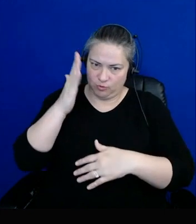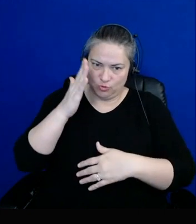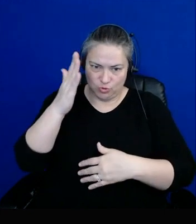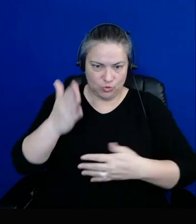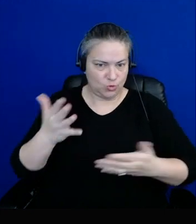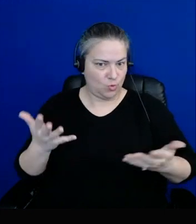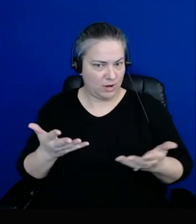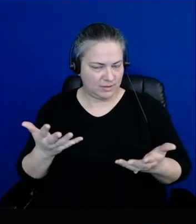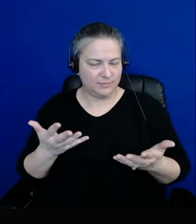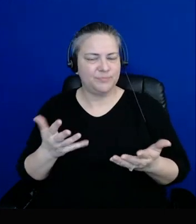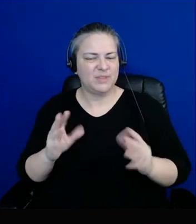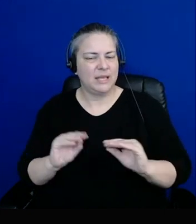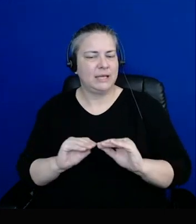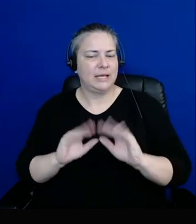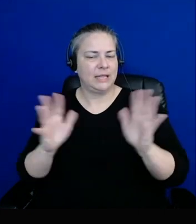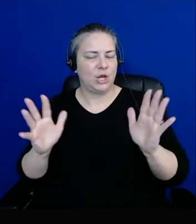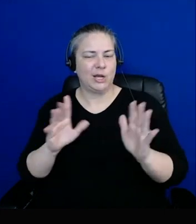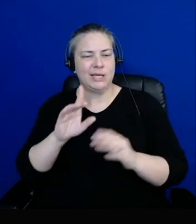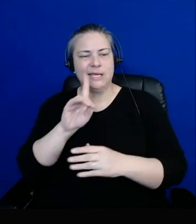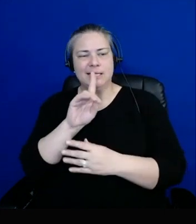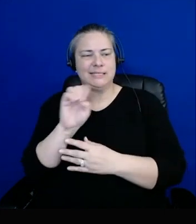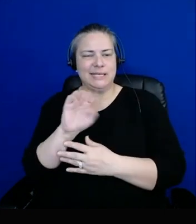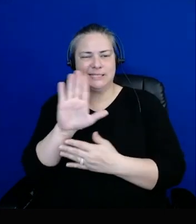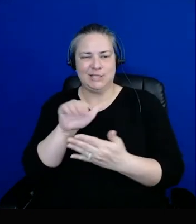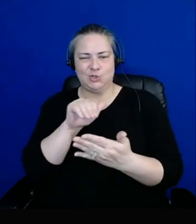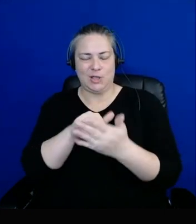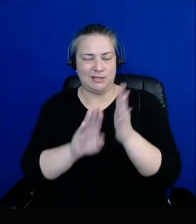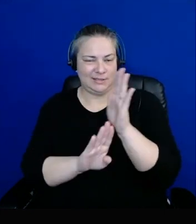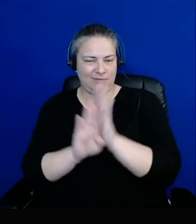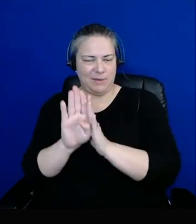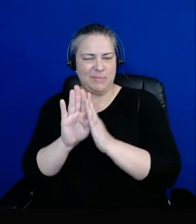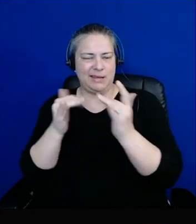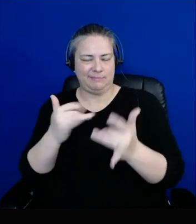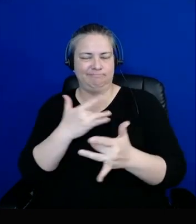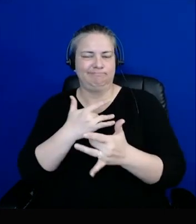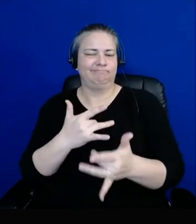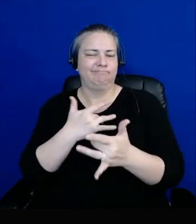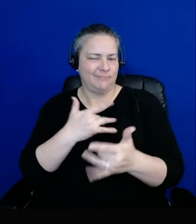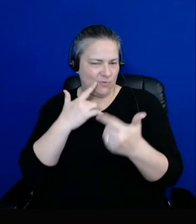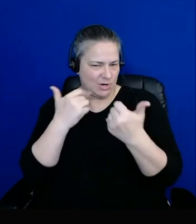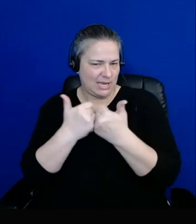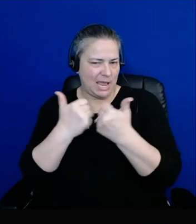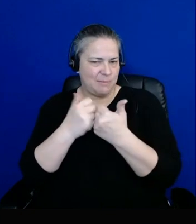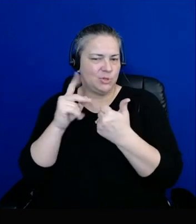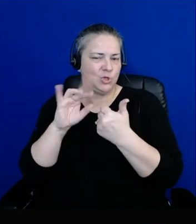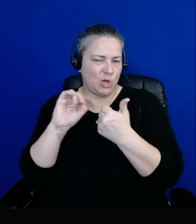It's pretty clear that decentralized development is increasingly becoming the norm for game studios everywhere.